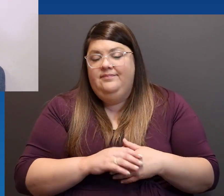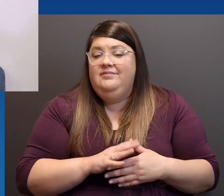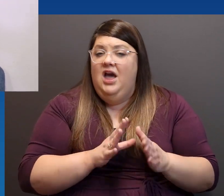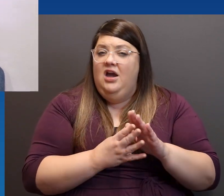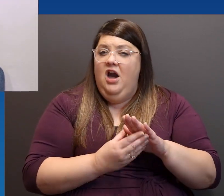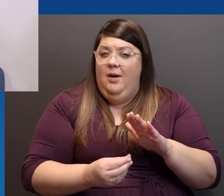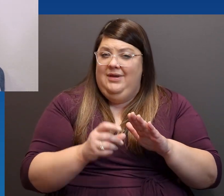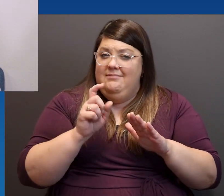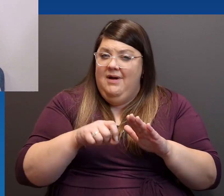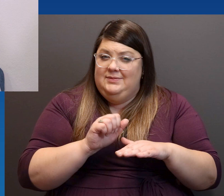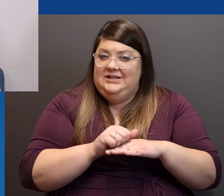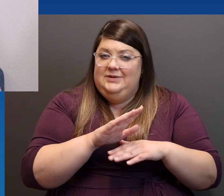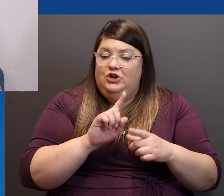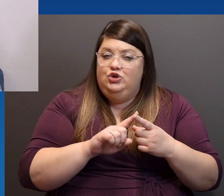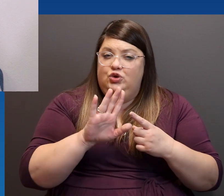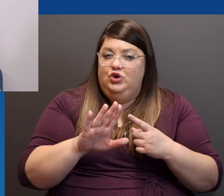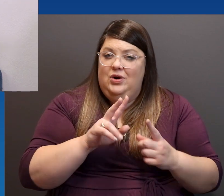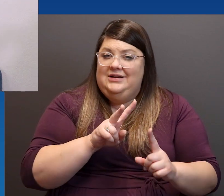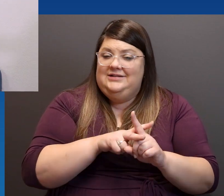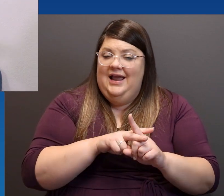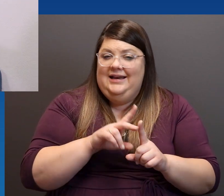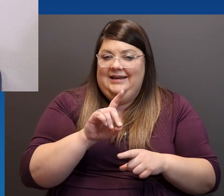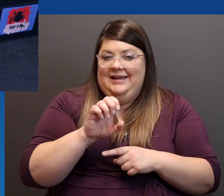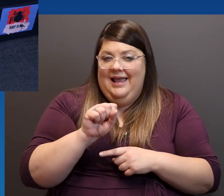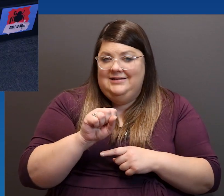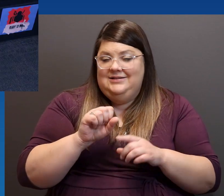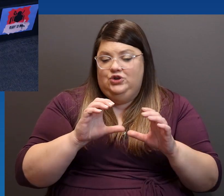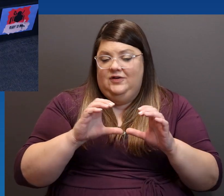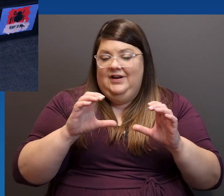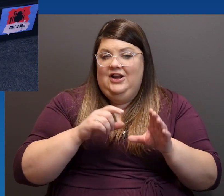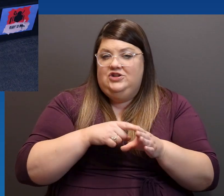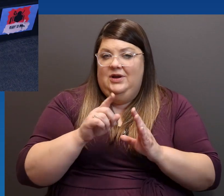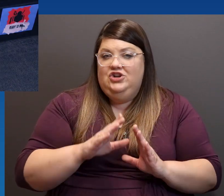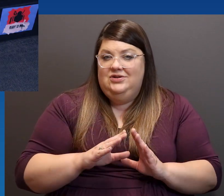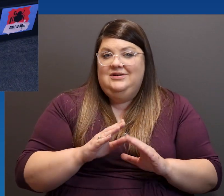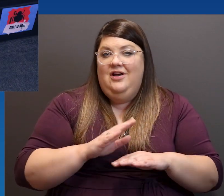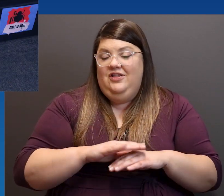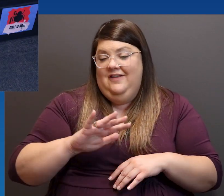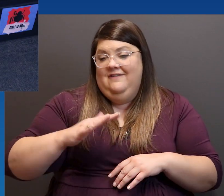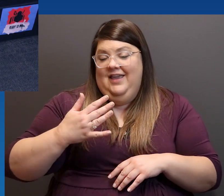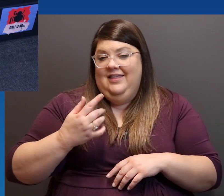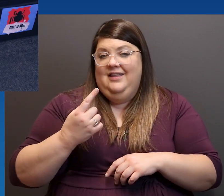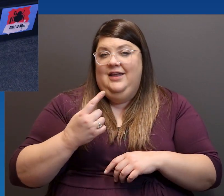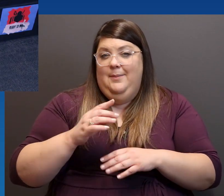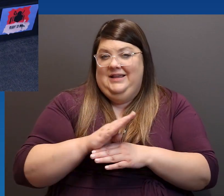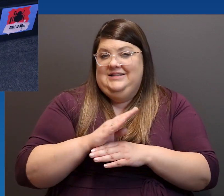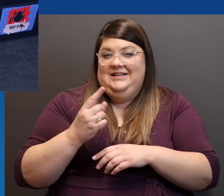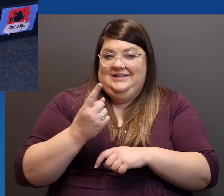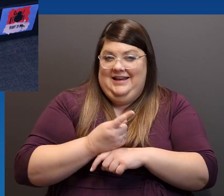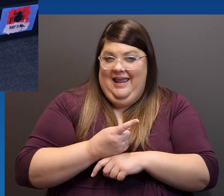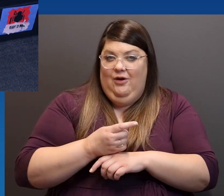to your assigned DES certification specialist by the fifth business day following the end of each month.